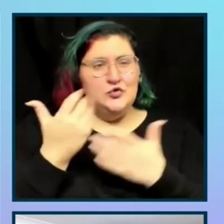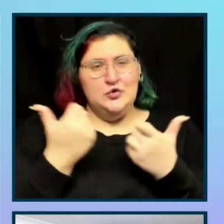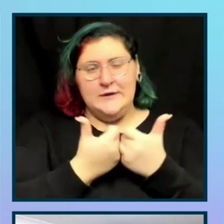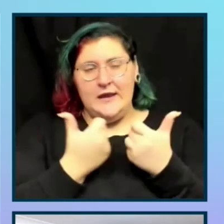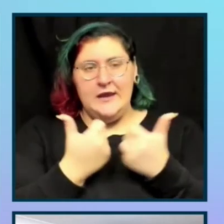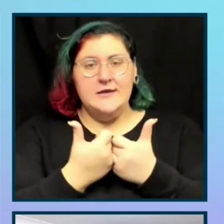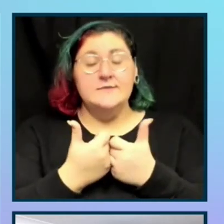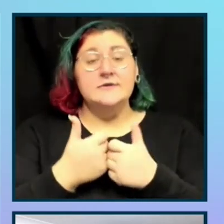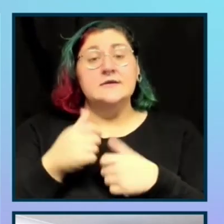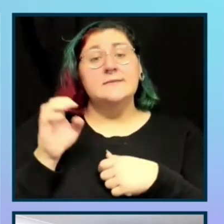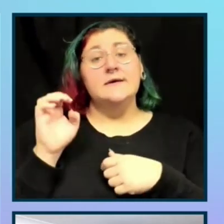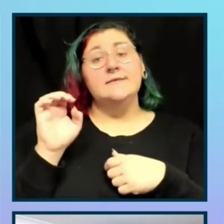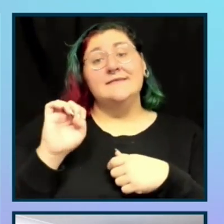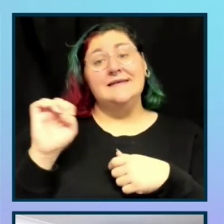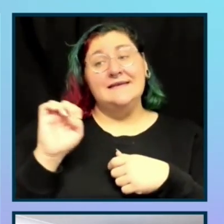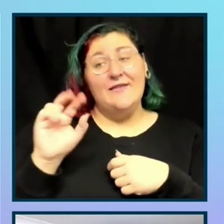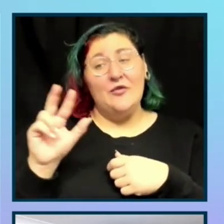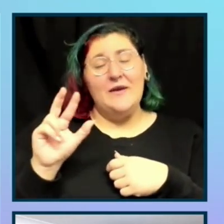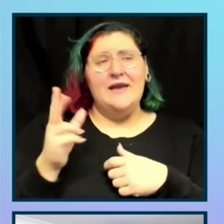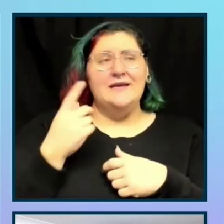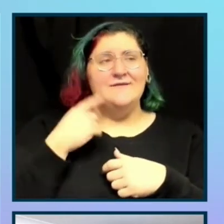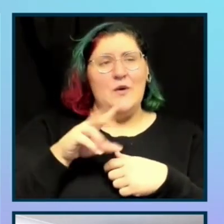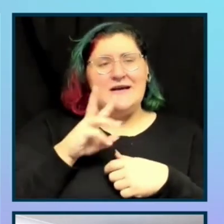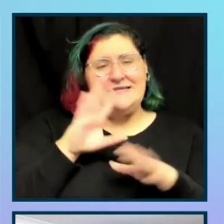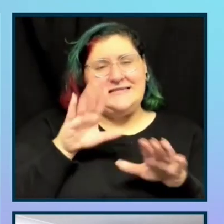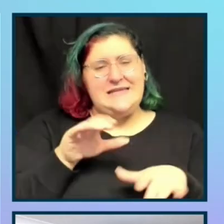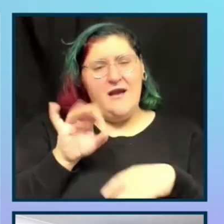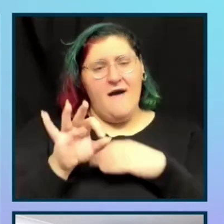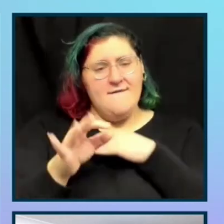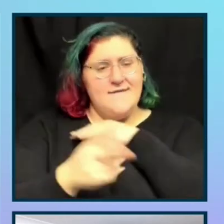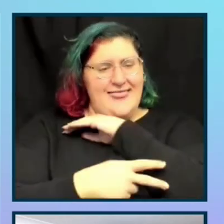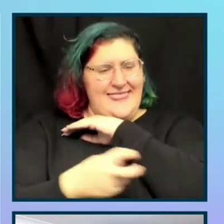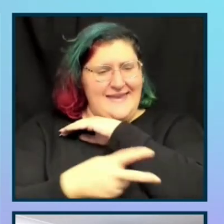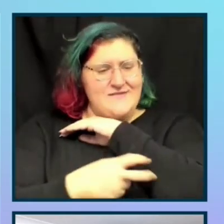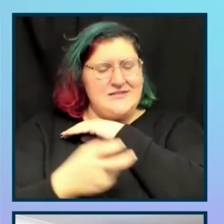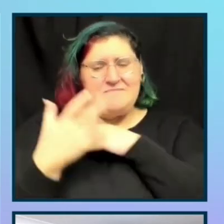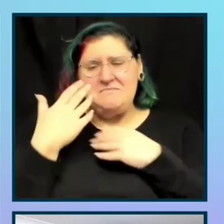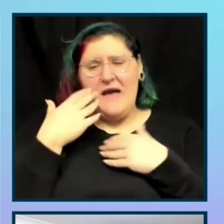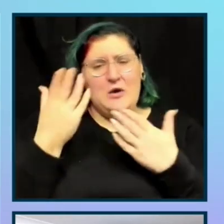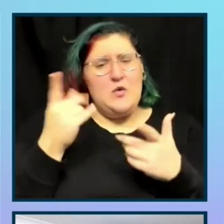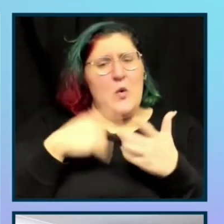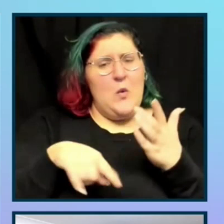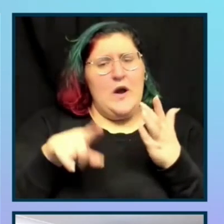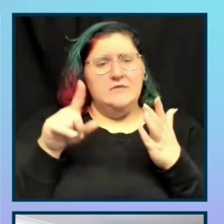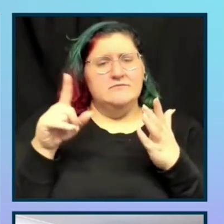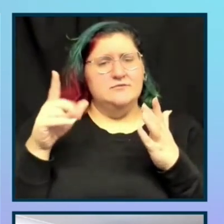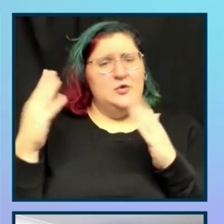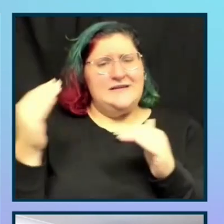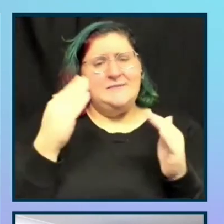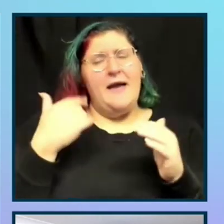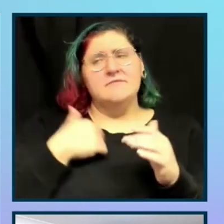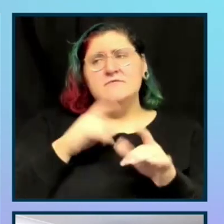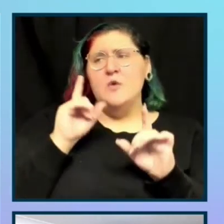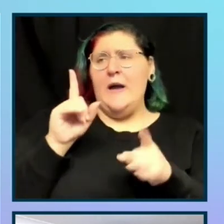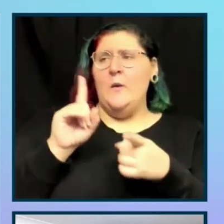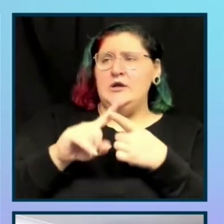I wasn't really sure what to expect. So I went and talked to some of the devs and Joanie was one,